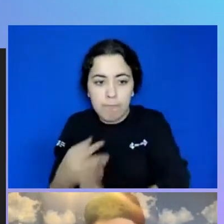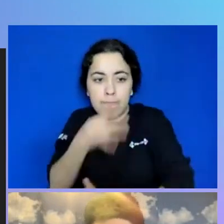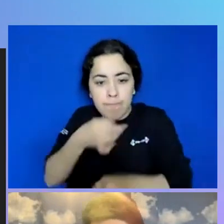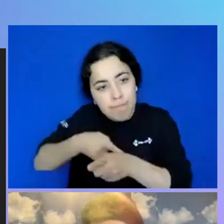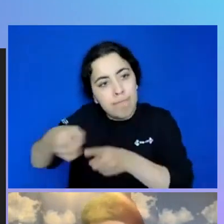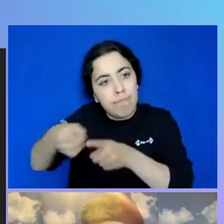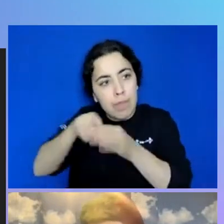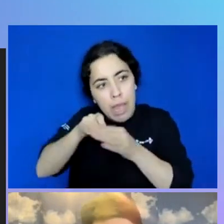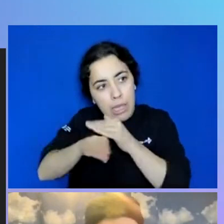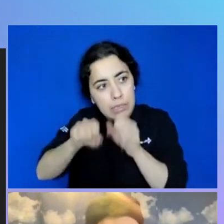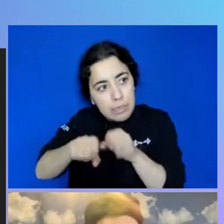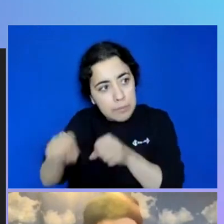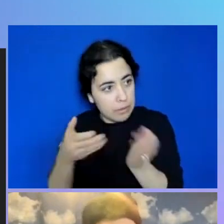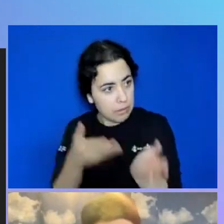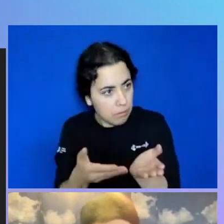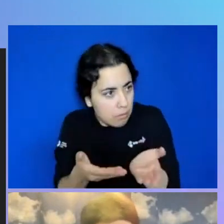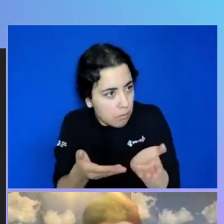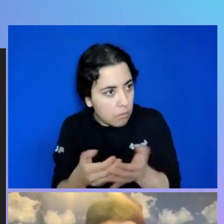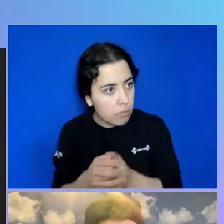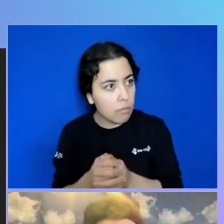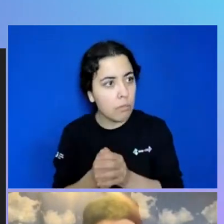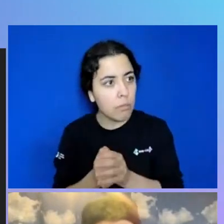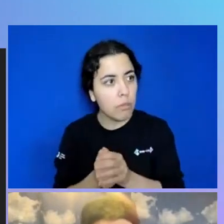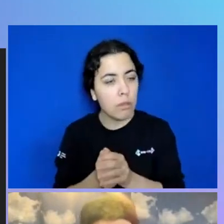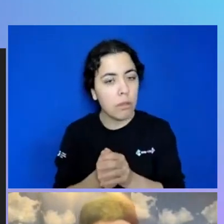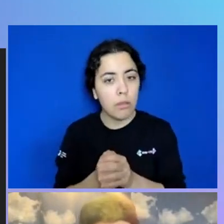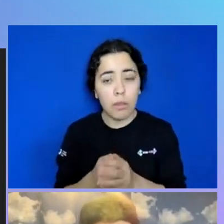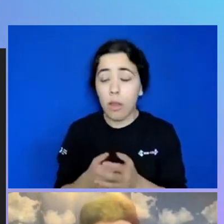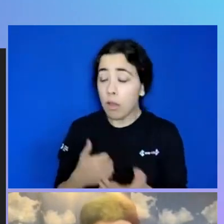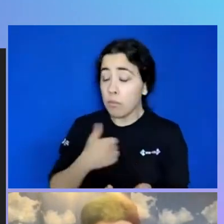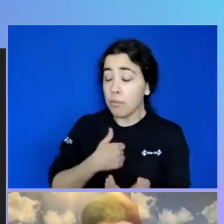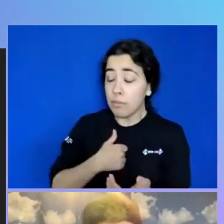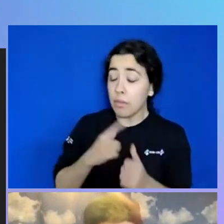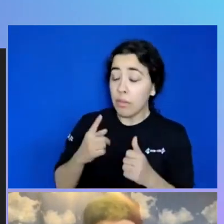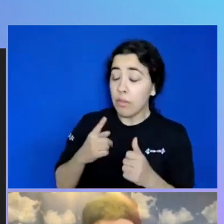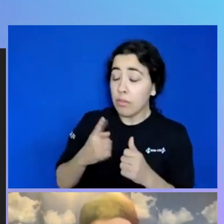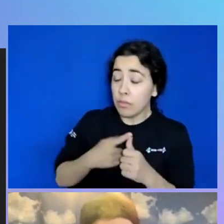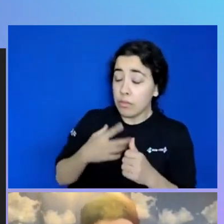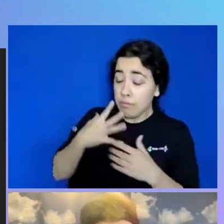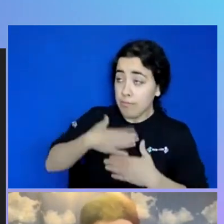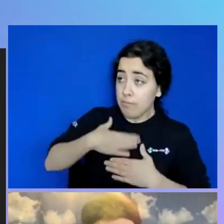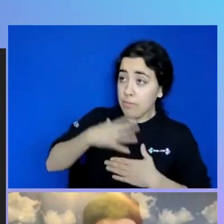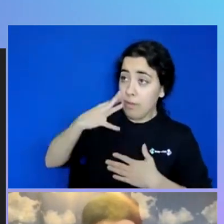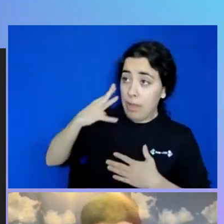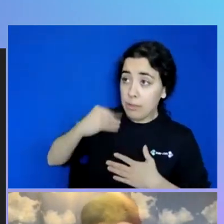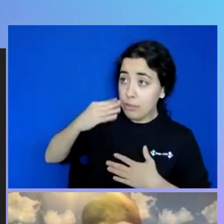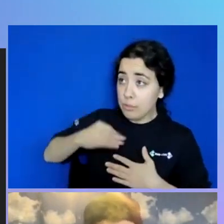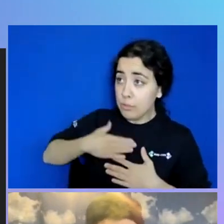accessibility? And I said, well, I, I experienced firsthand how